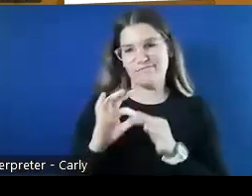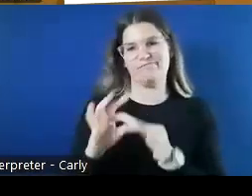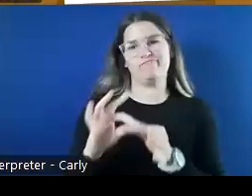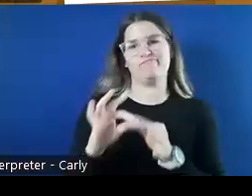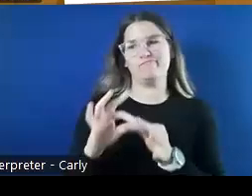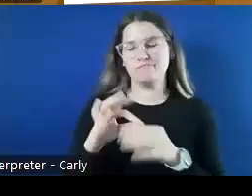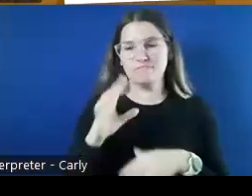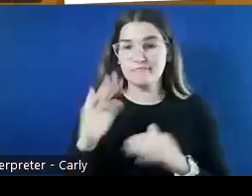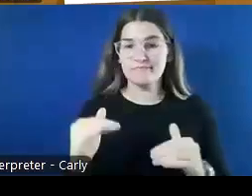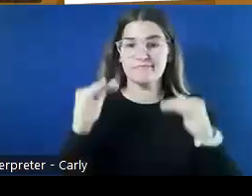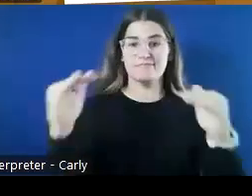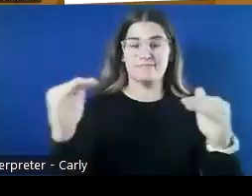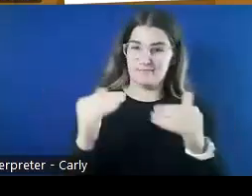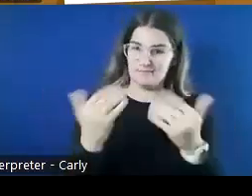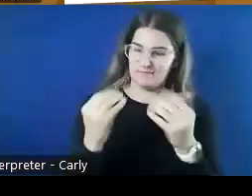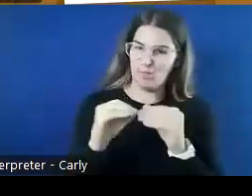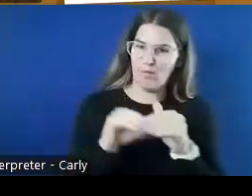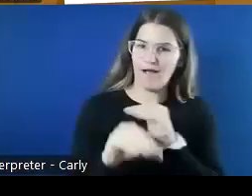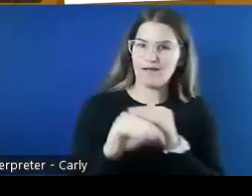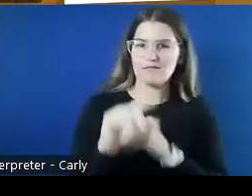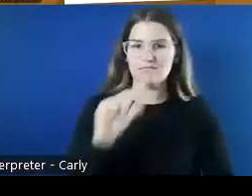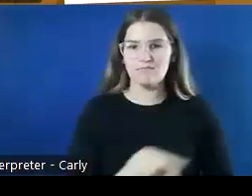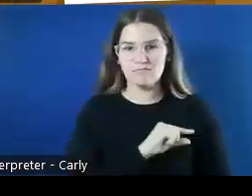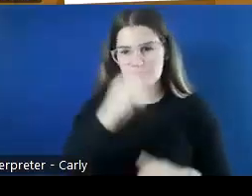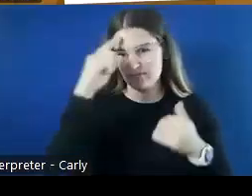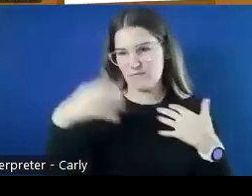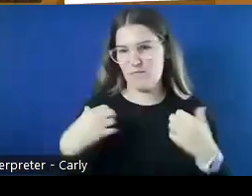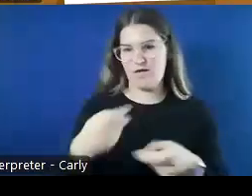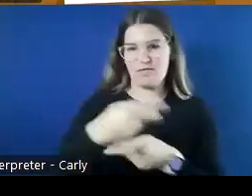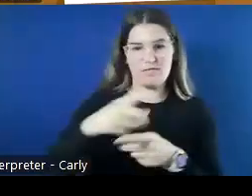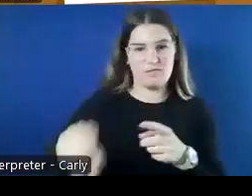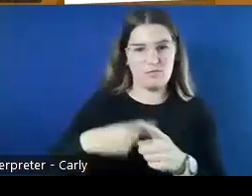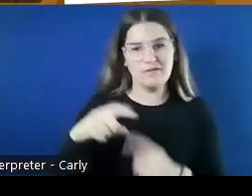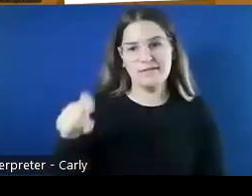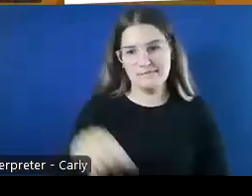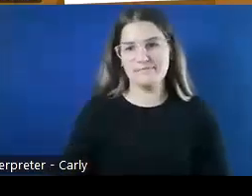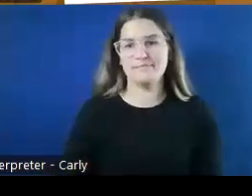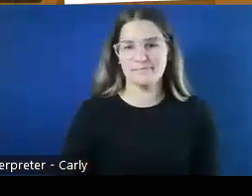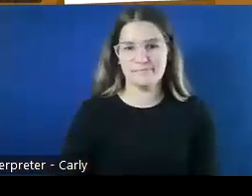every child has access to Quality mental health care when they need it so my thanks and memory